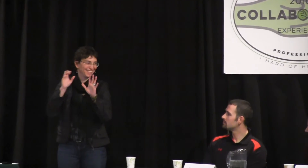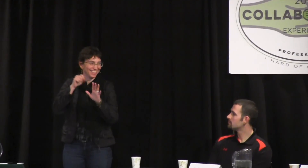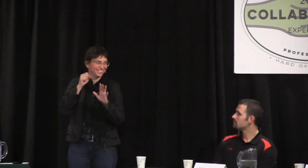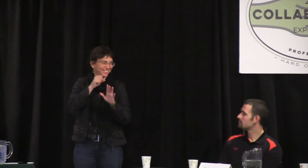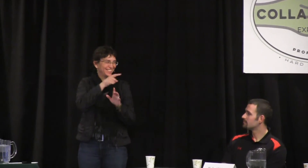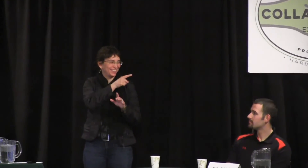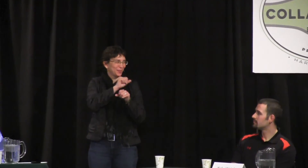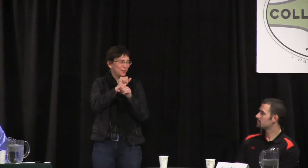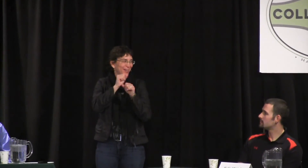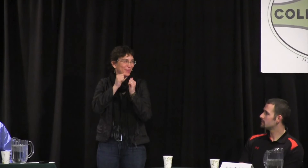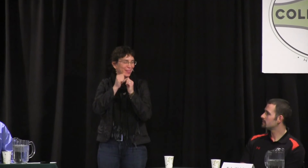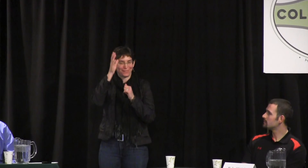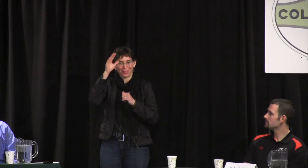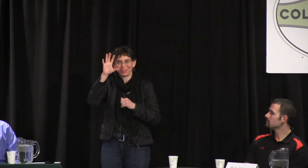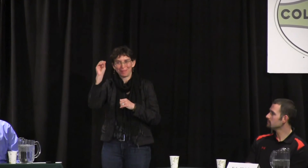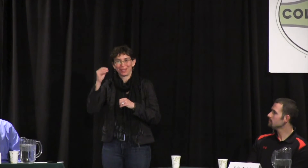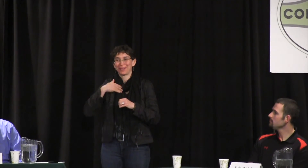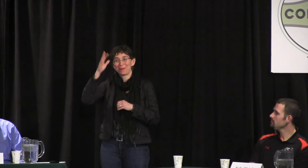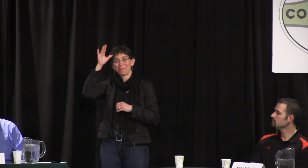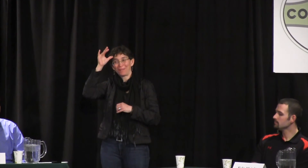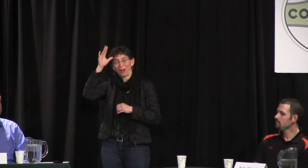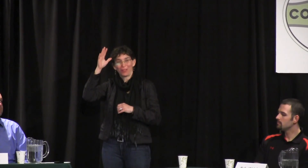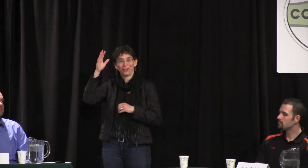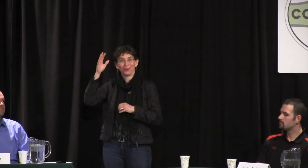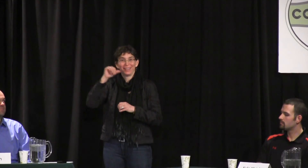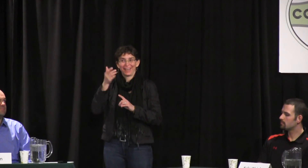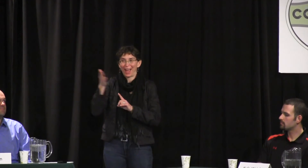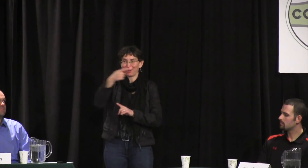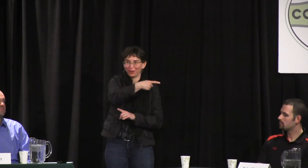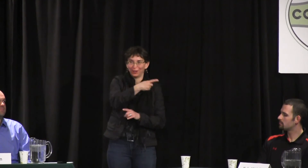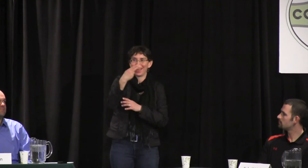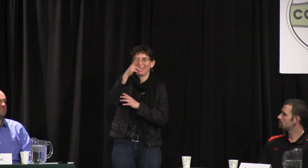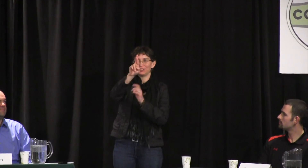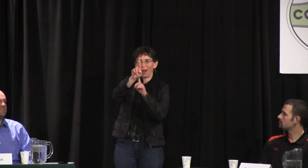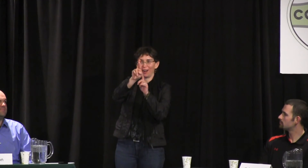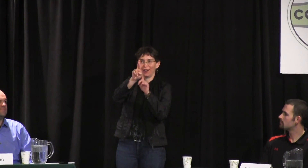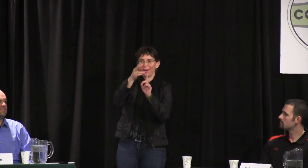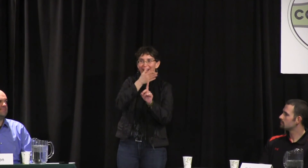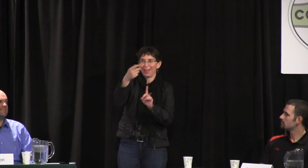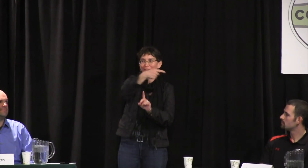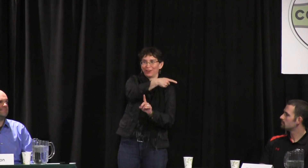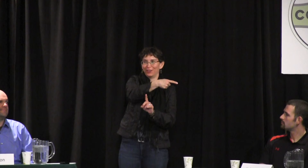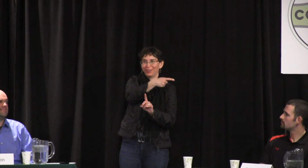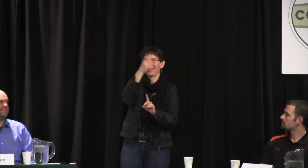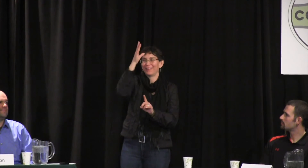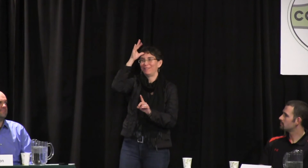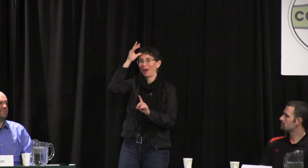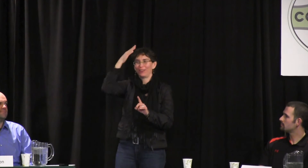Just to clarify, though, you do work at my father's company, but my father did not hire you. H.R.